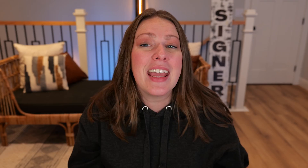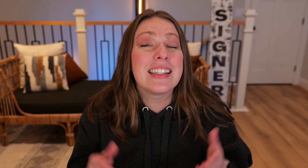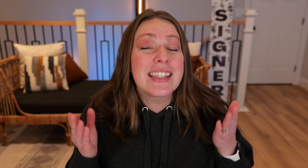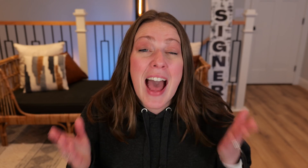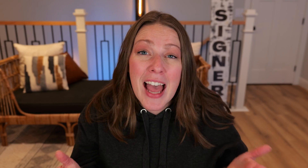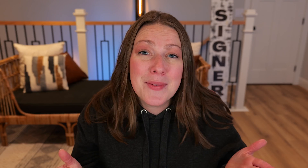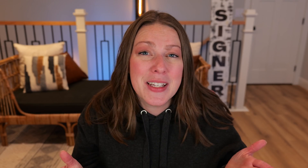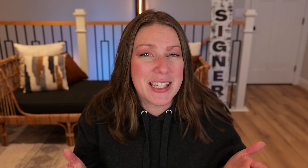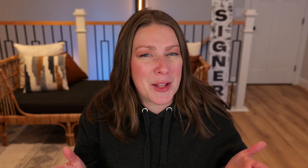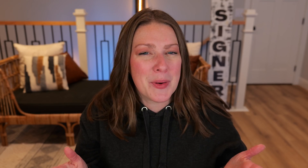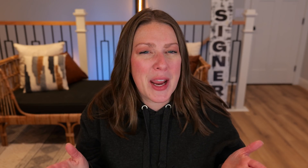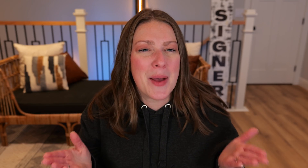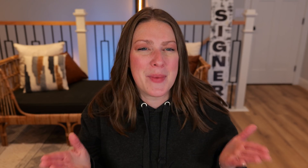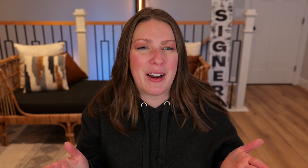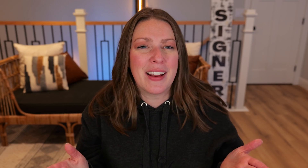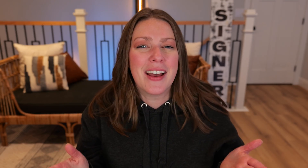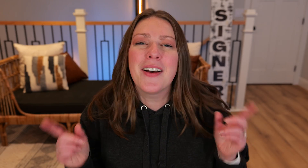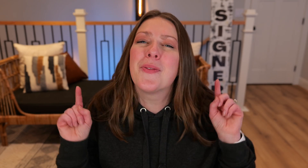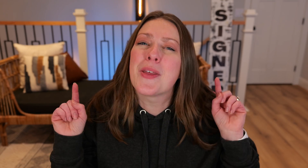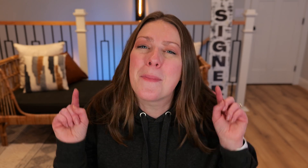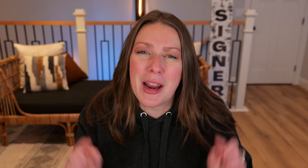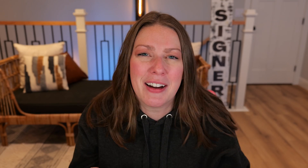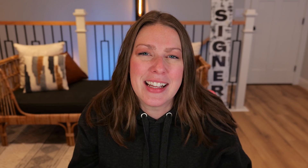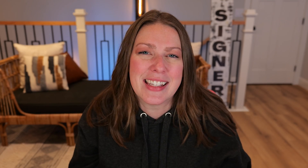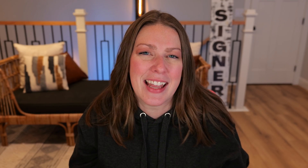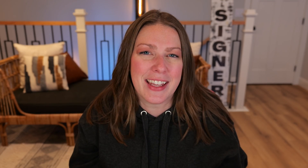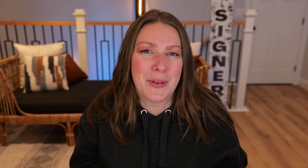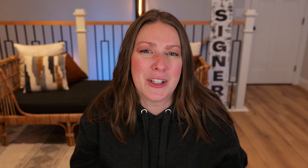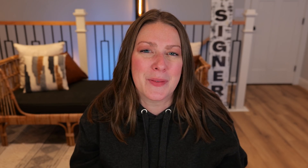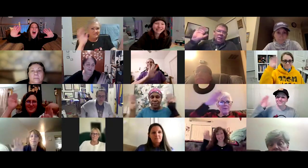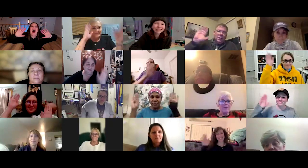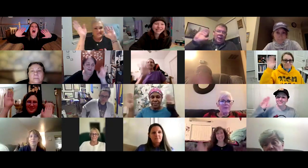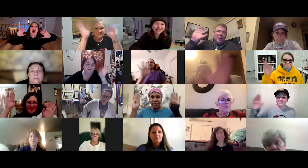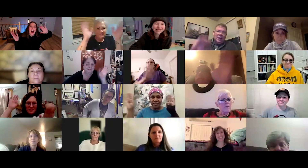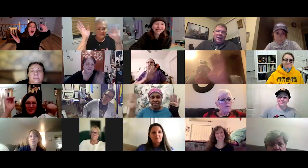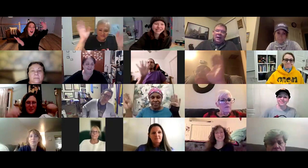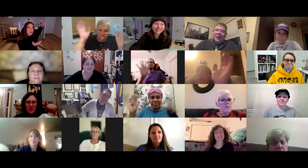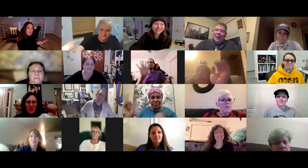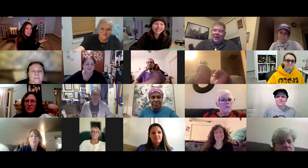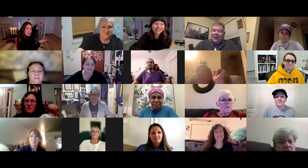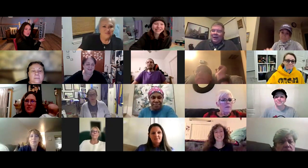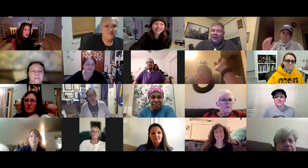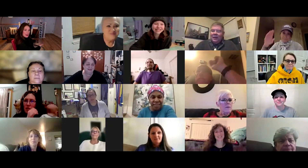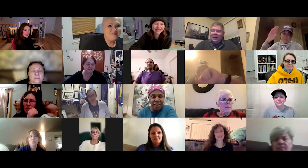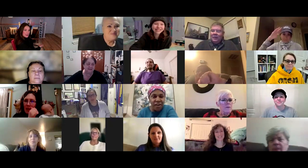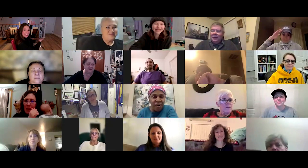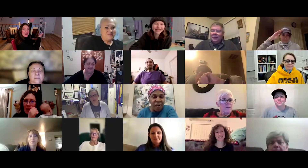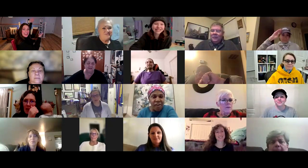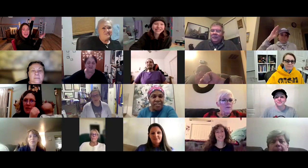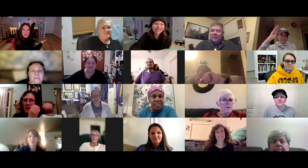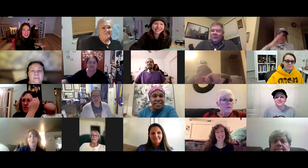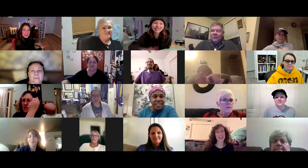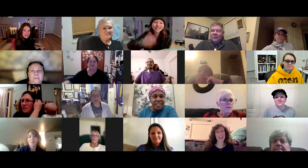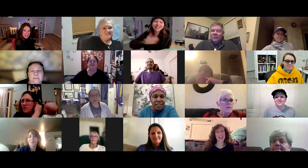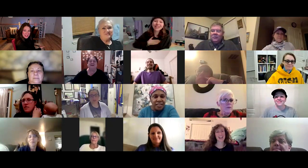It's time to celebrate America with American Sign Language. and we're also joined by students from “Live with Meredith.”